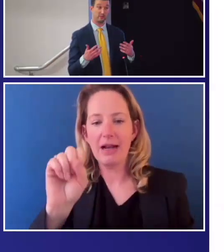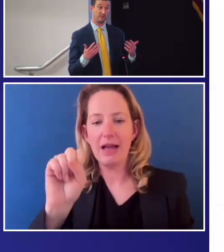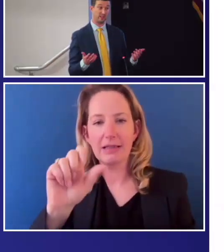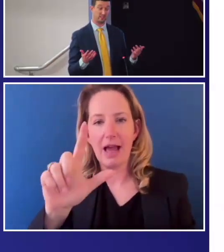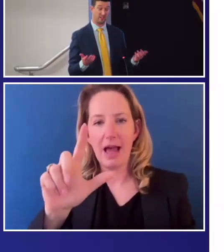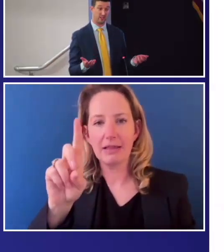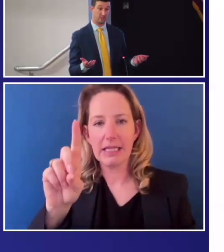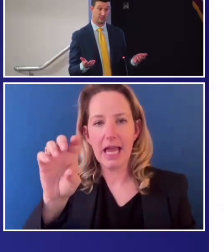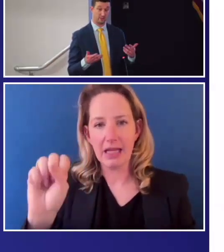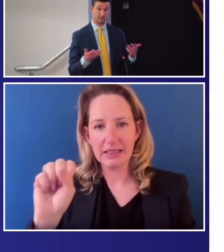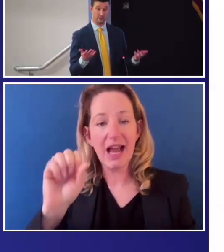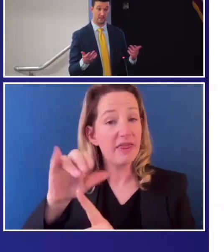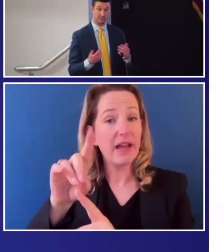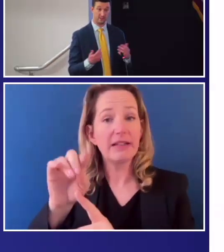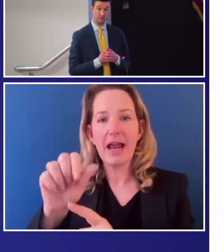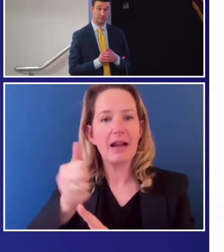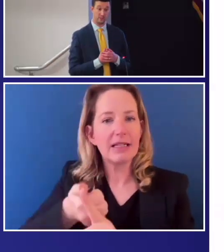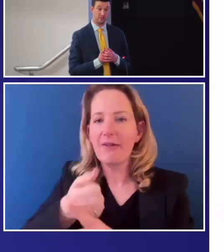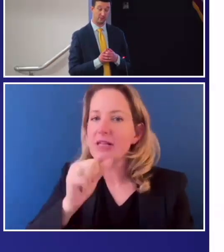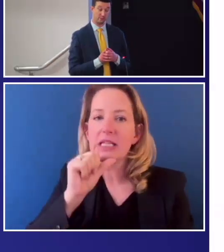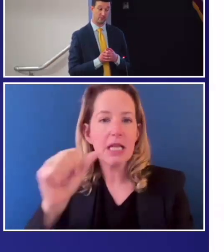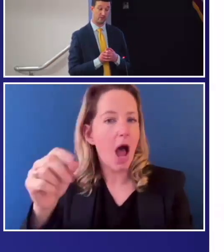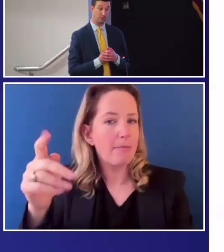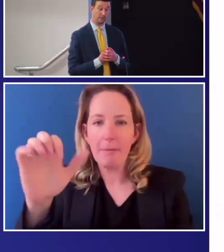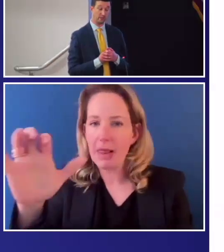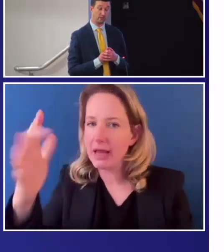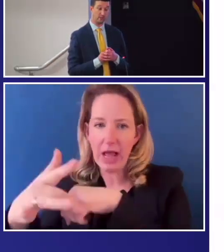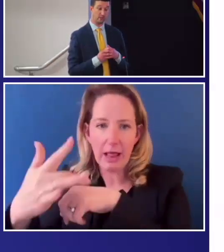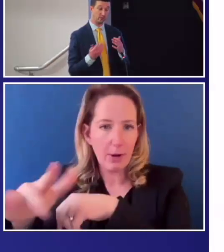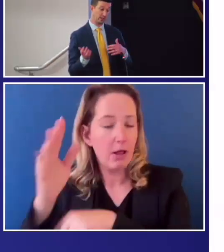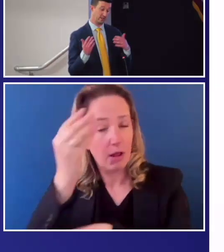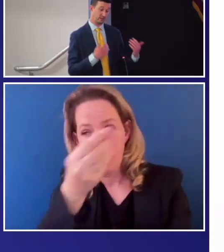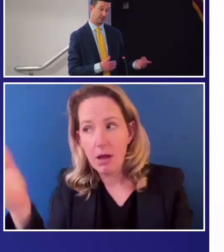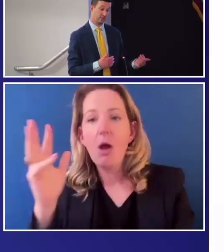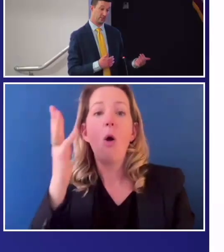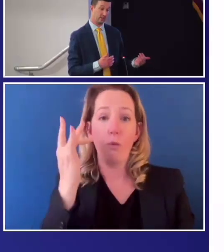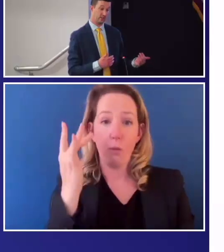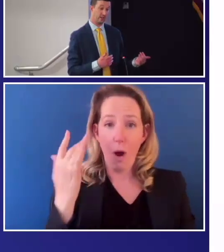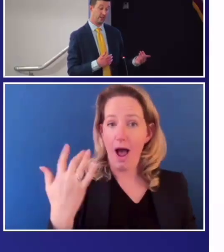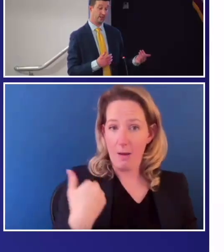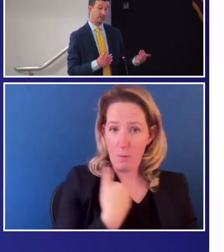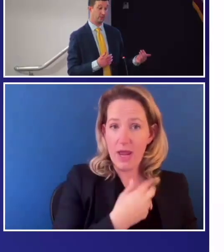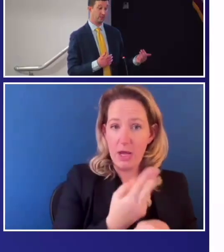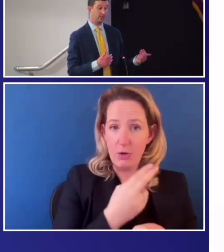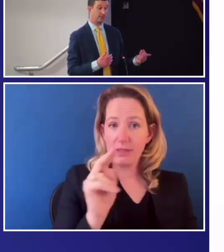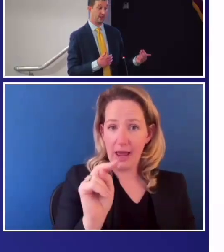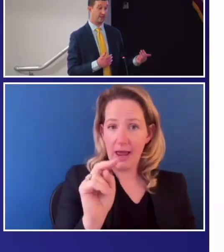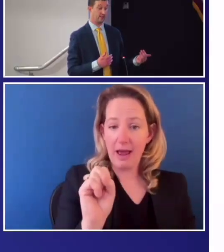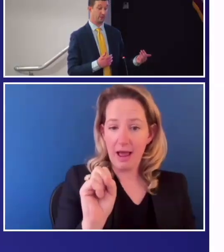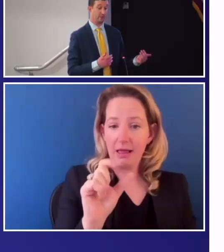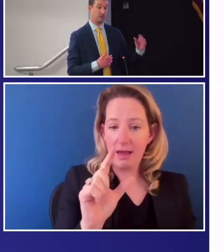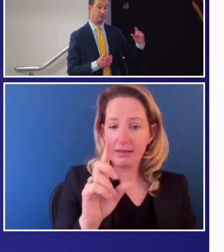This data is not coming from the data set we produced. The reason that we needed to use NSLDS data is because that information